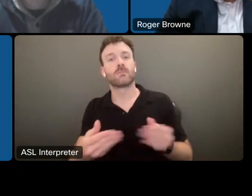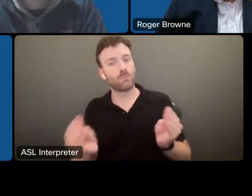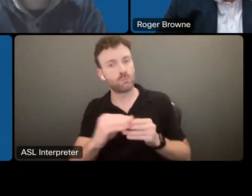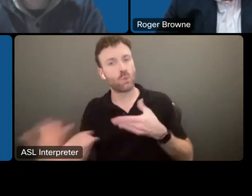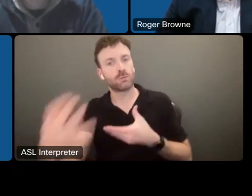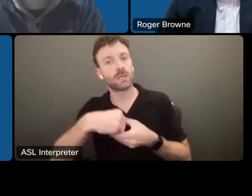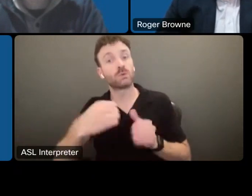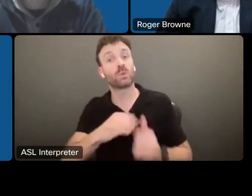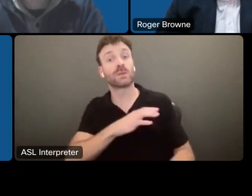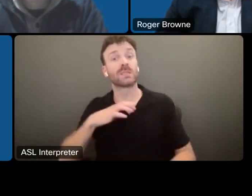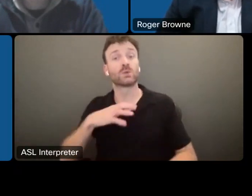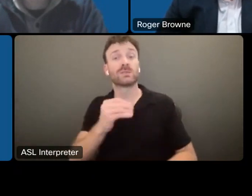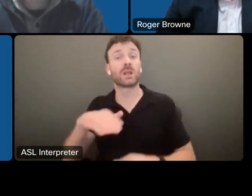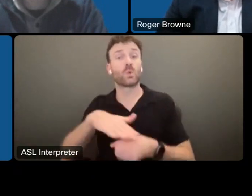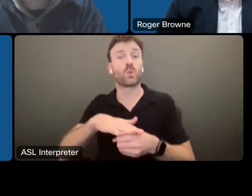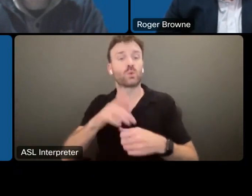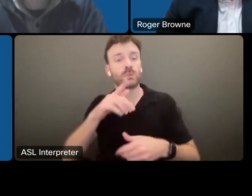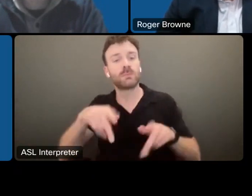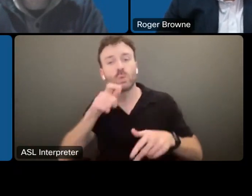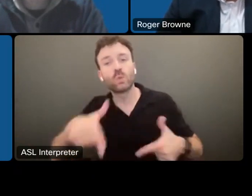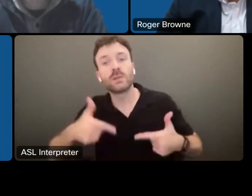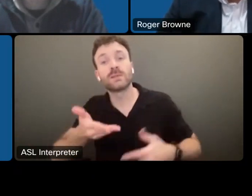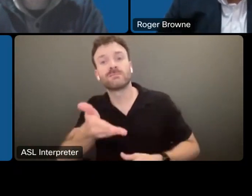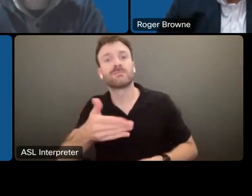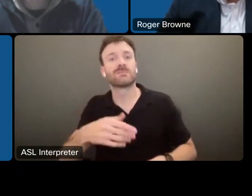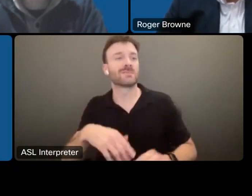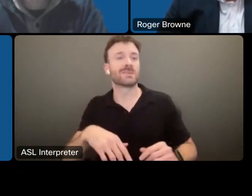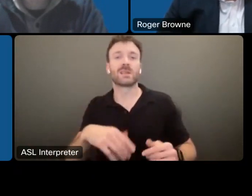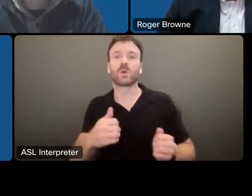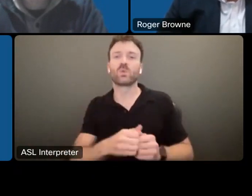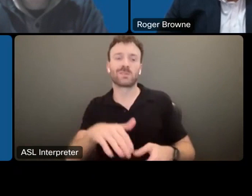the councilors and with local residents in their wards on the various issues to try to